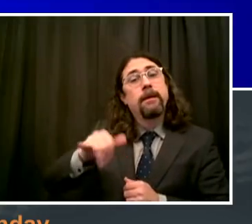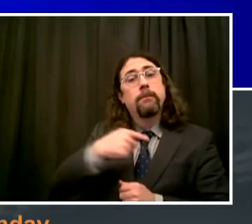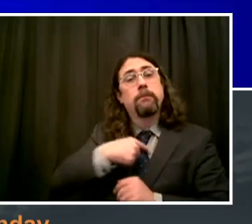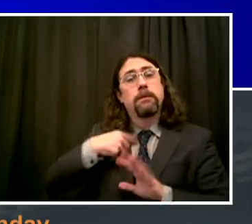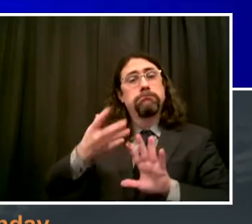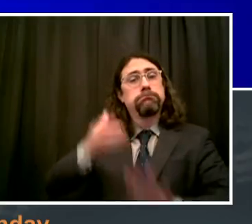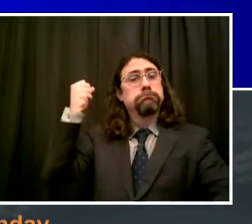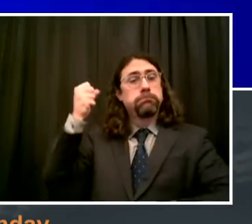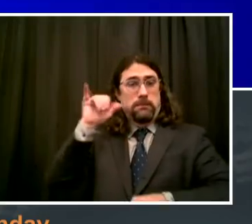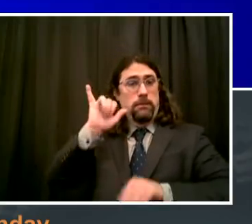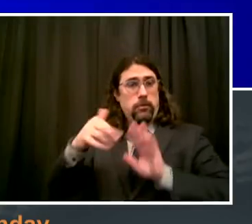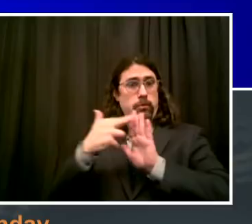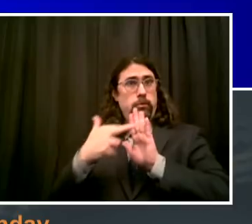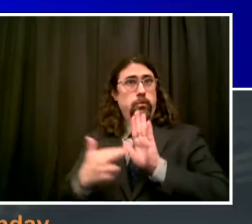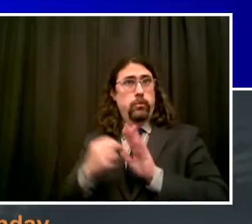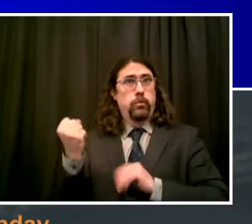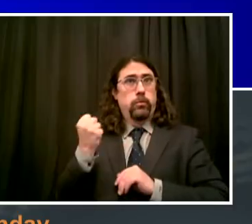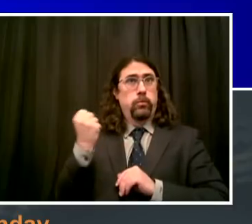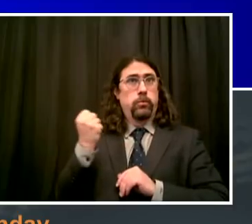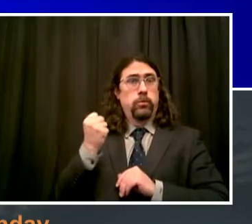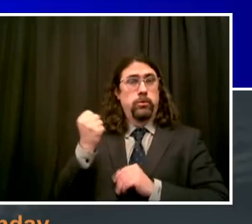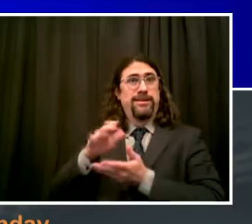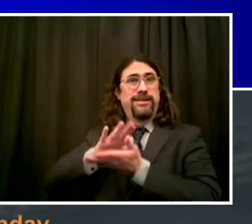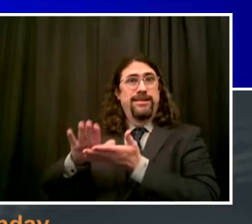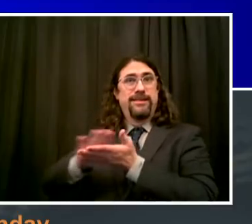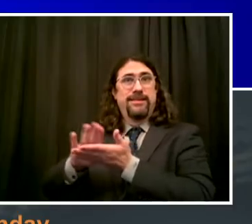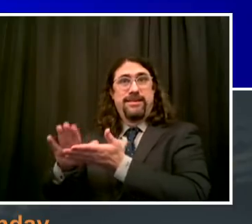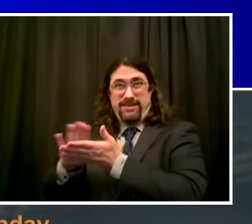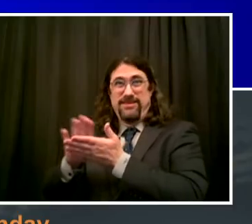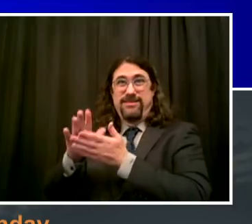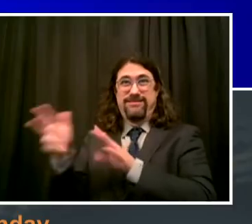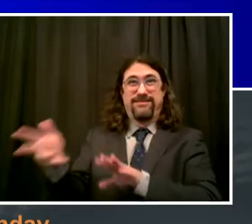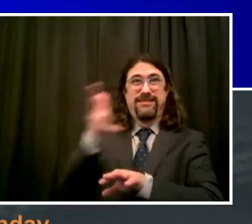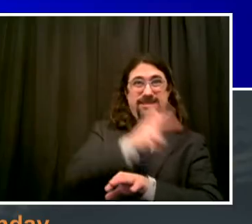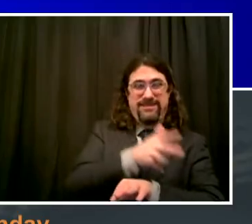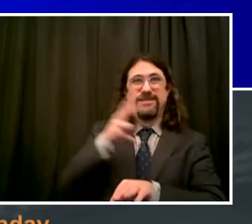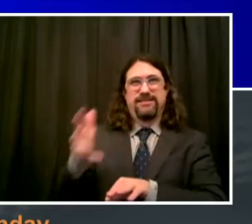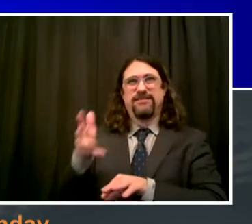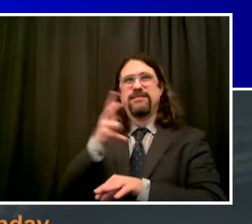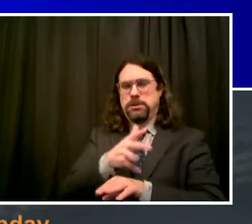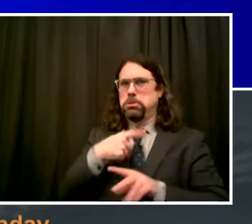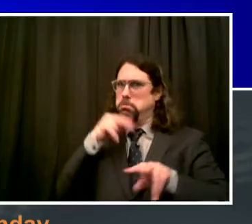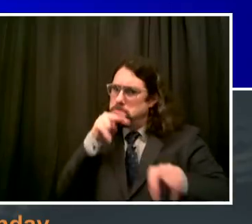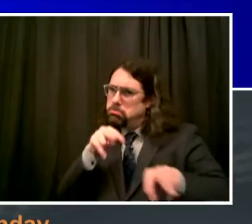THE SIDE.